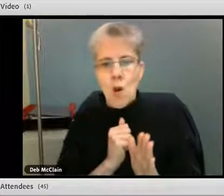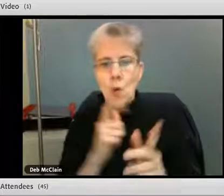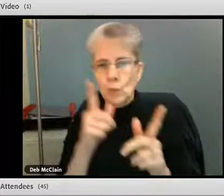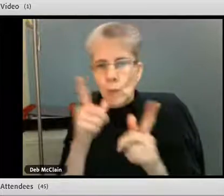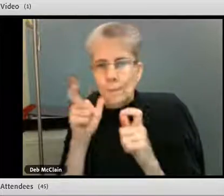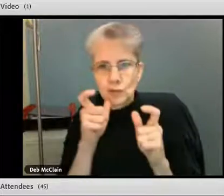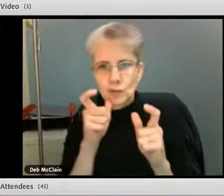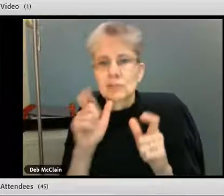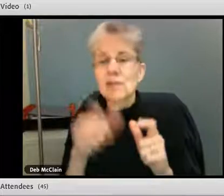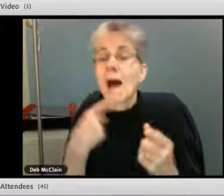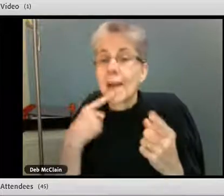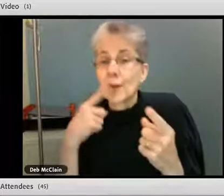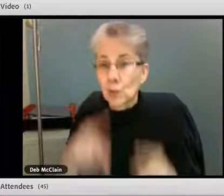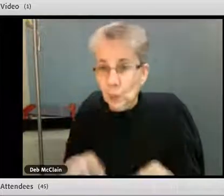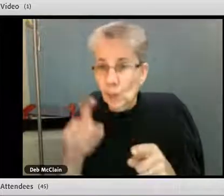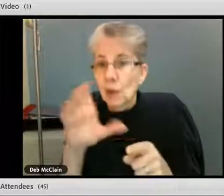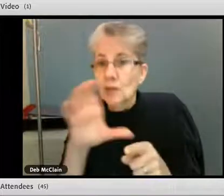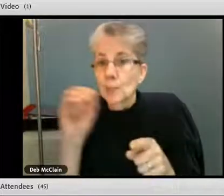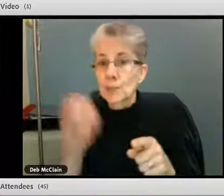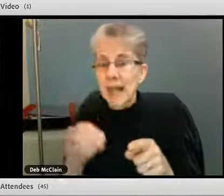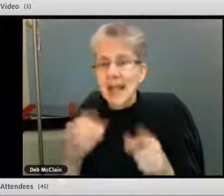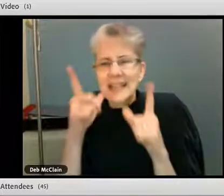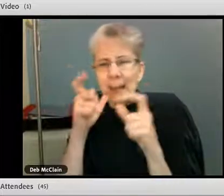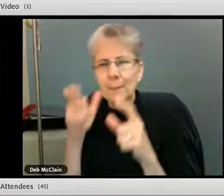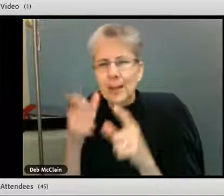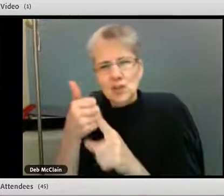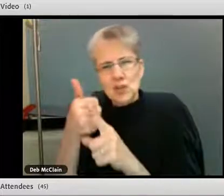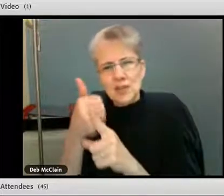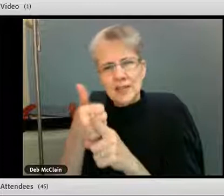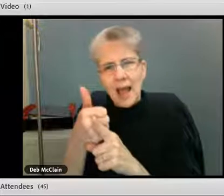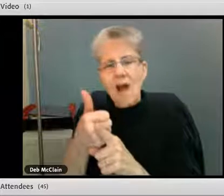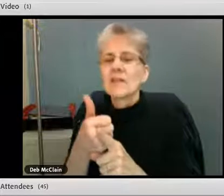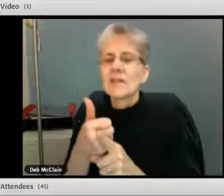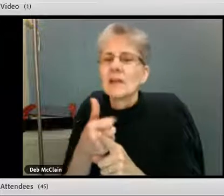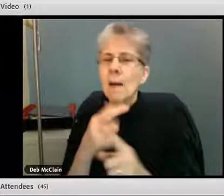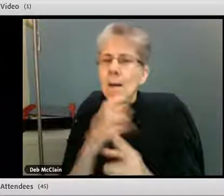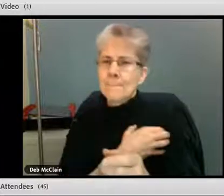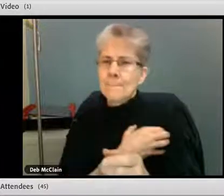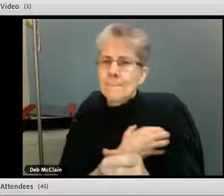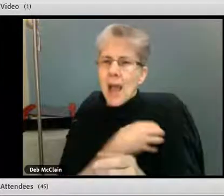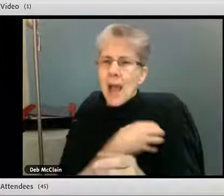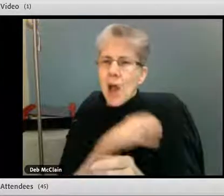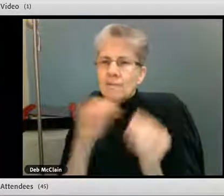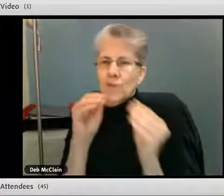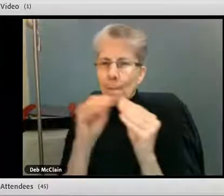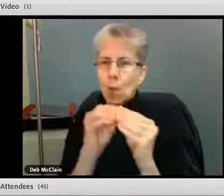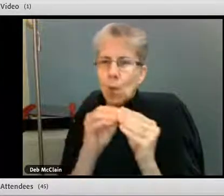taking pictures of our users can be more powerful in that way, too. I'm always striving for diversity